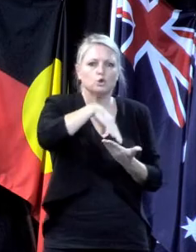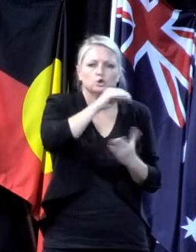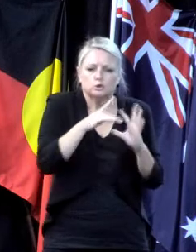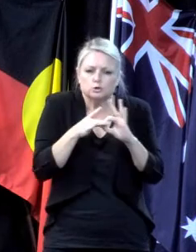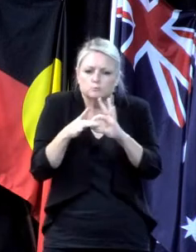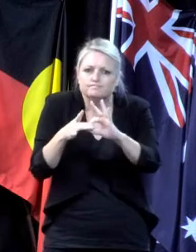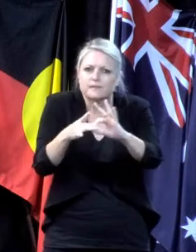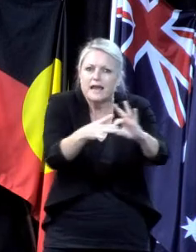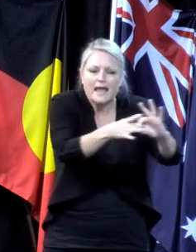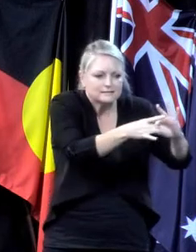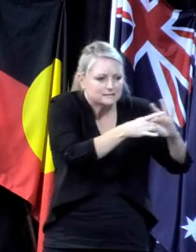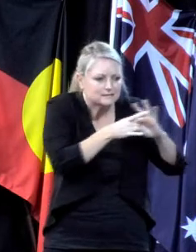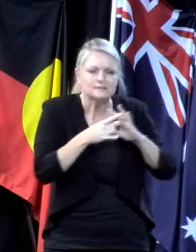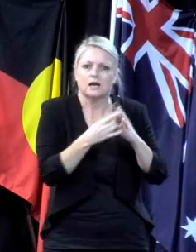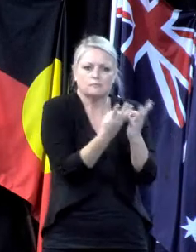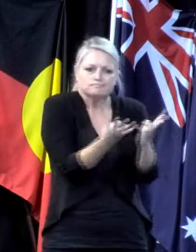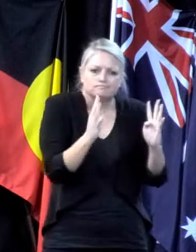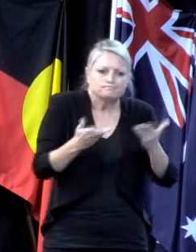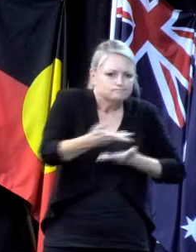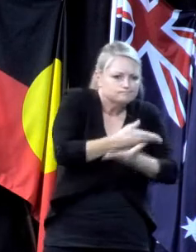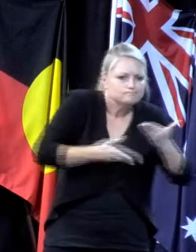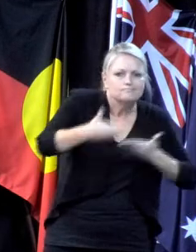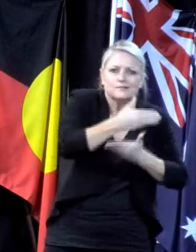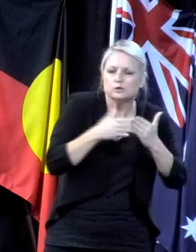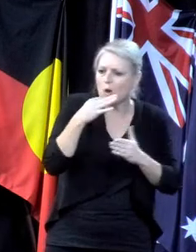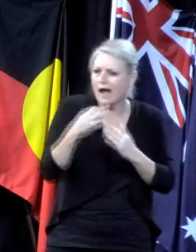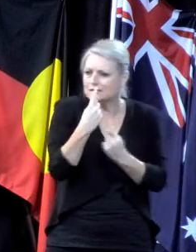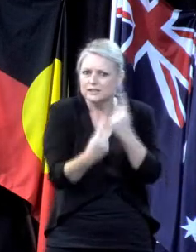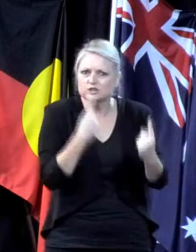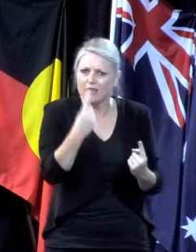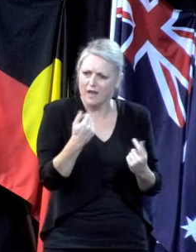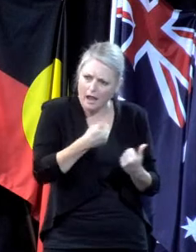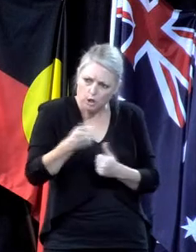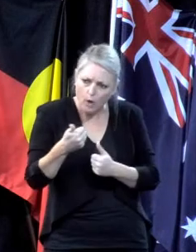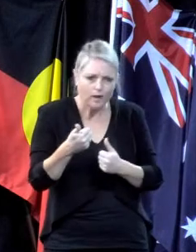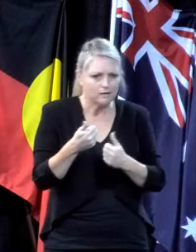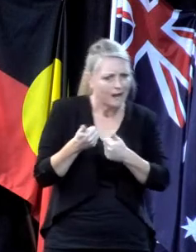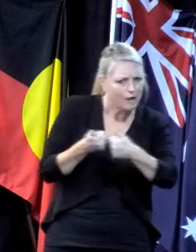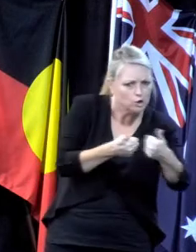to check in with kids for them to identify how they're going in relation to self-regulation, doing a little activity